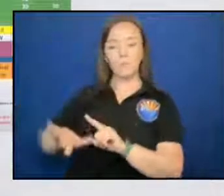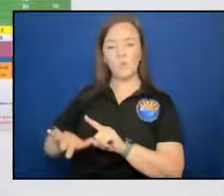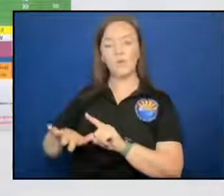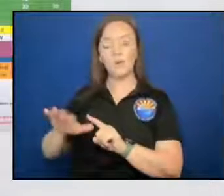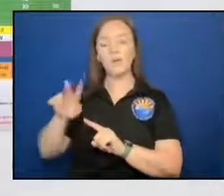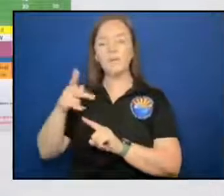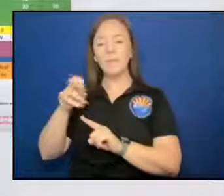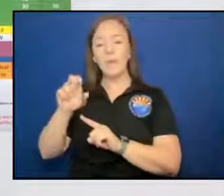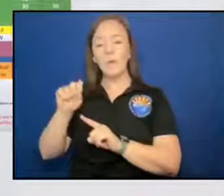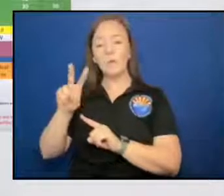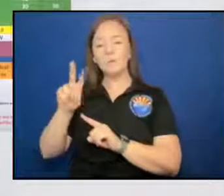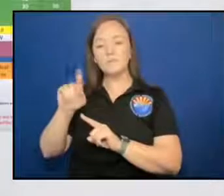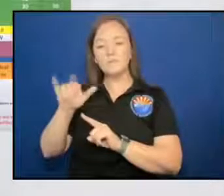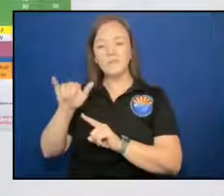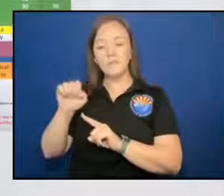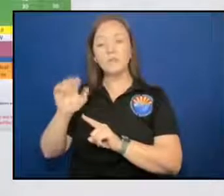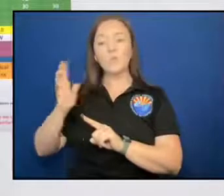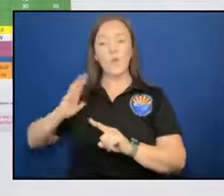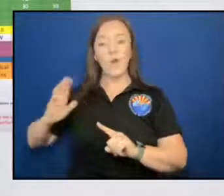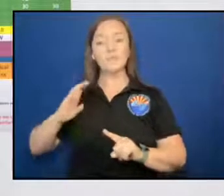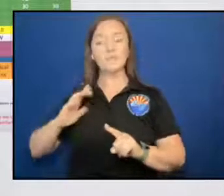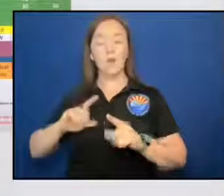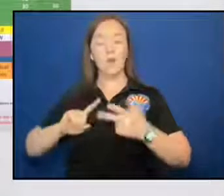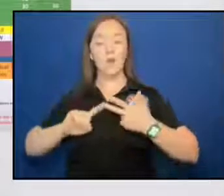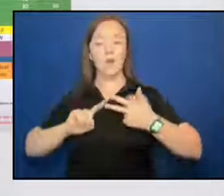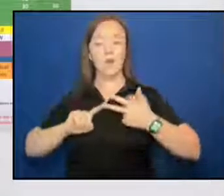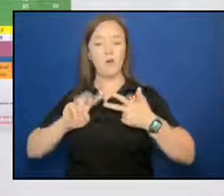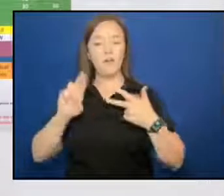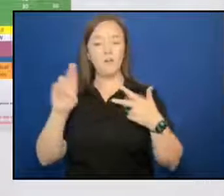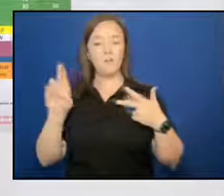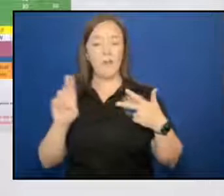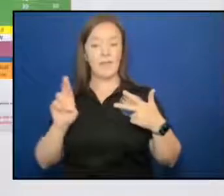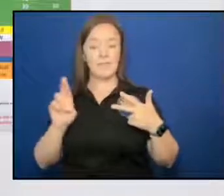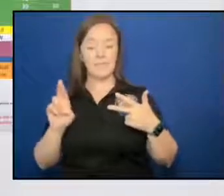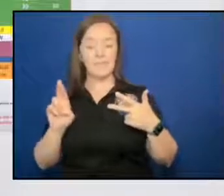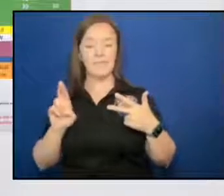MOISTENING AND THAT WILL TAKE UP THAT MOISTURE QUICKLY